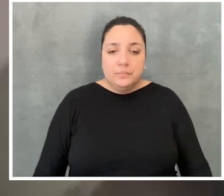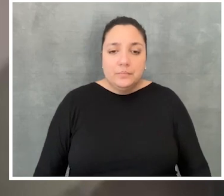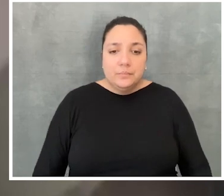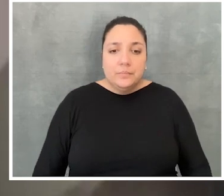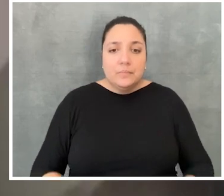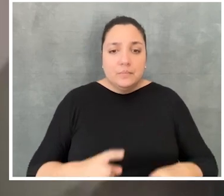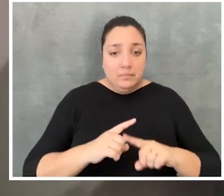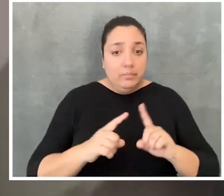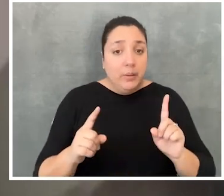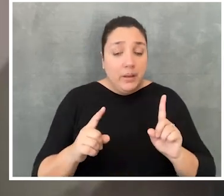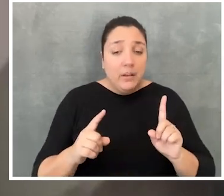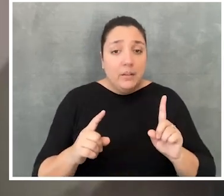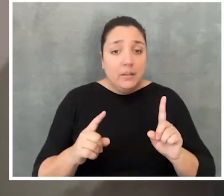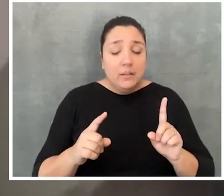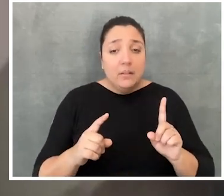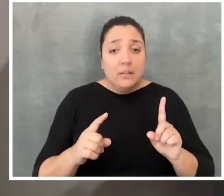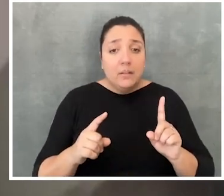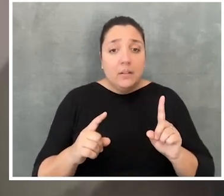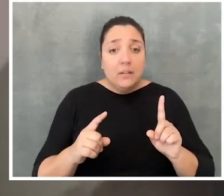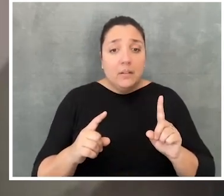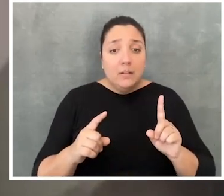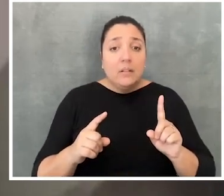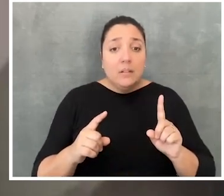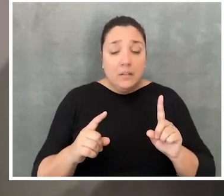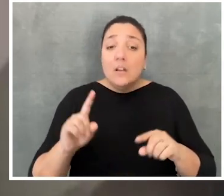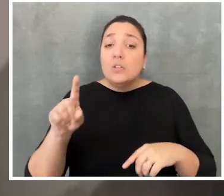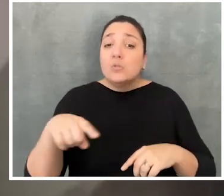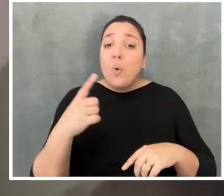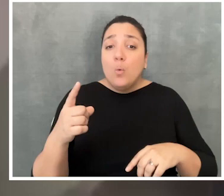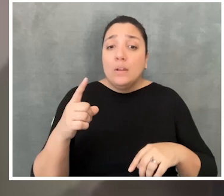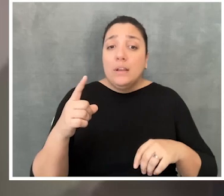but it only includes countries within the Americas.